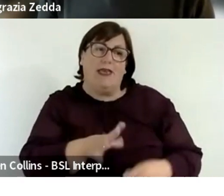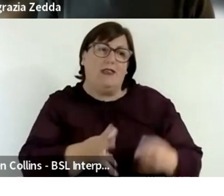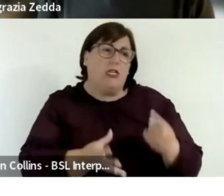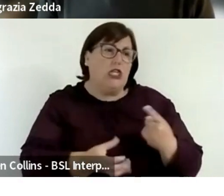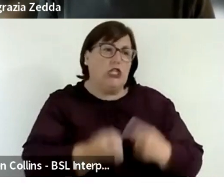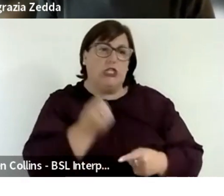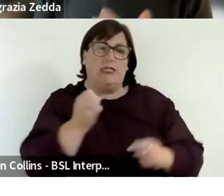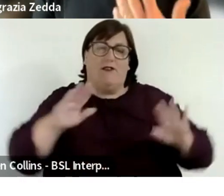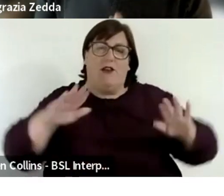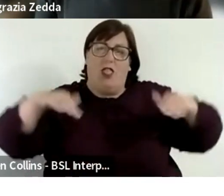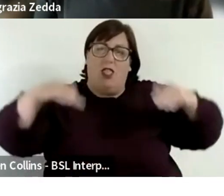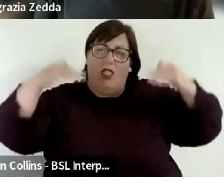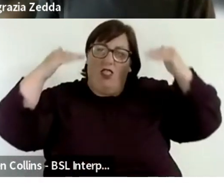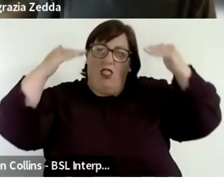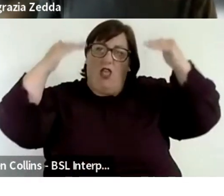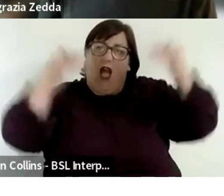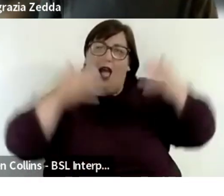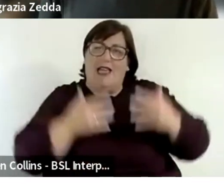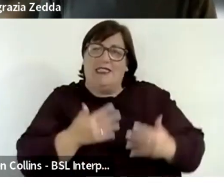I was going to say I want people to like me too.